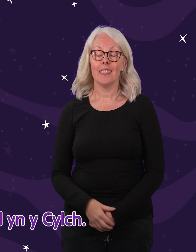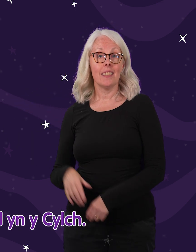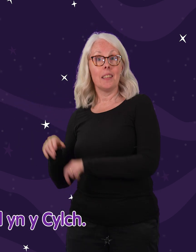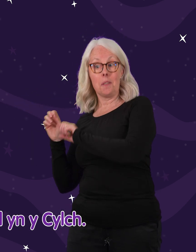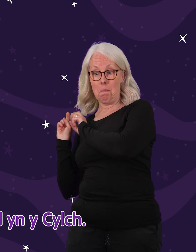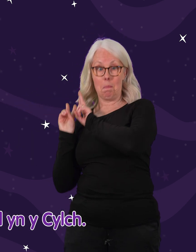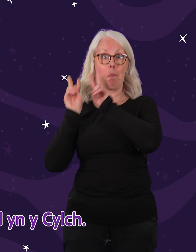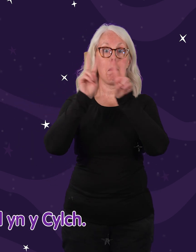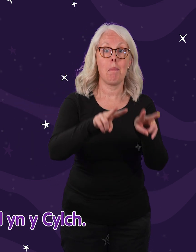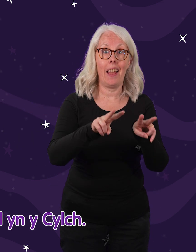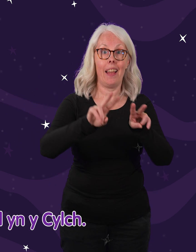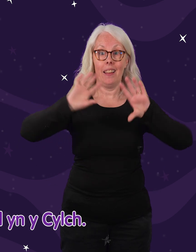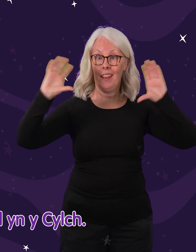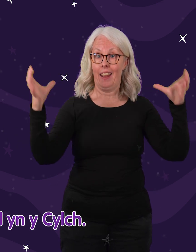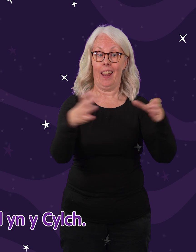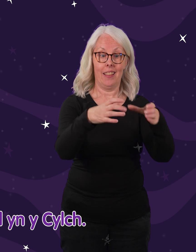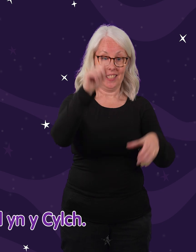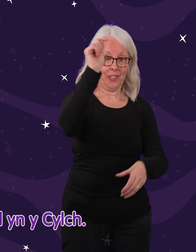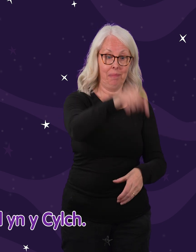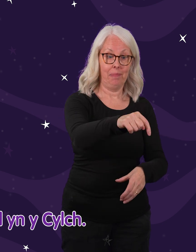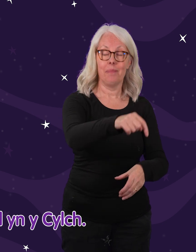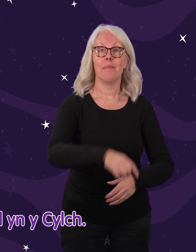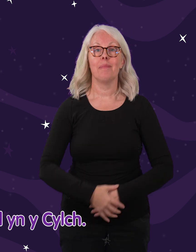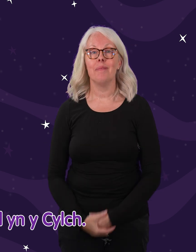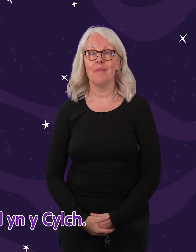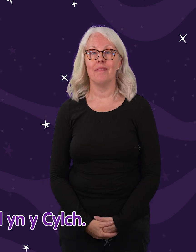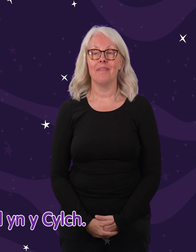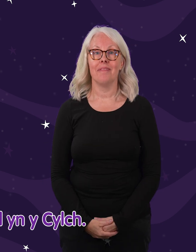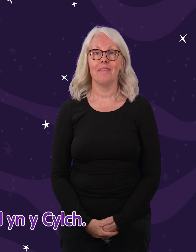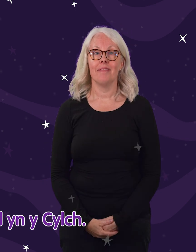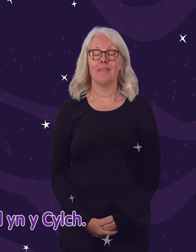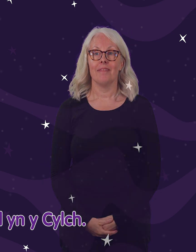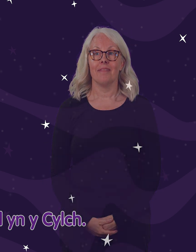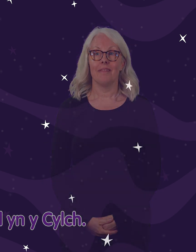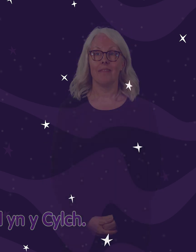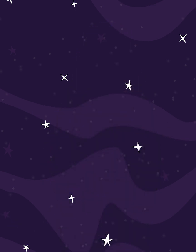Everyone is back at the Cylch.